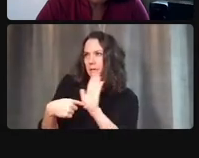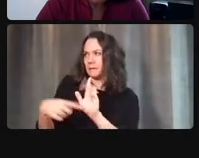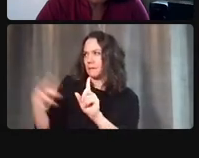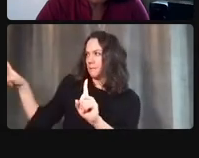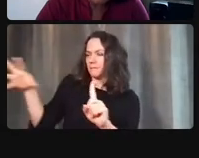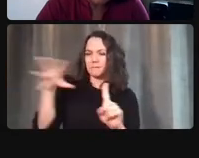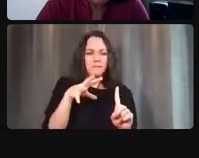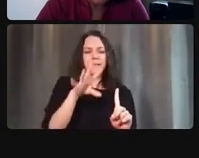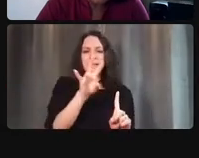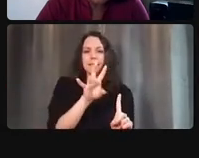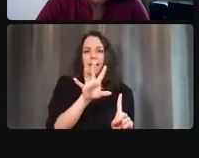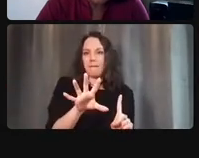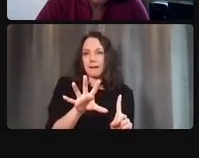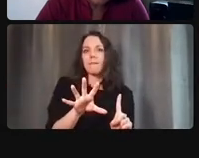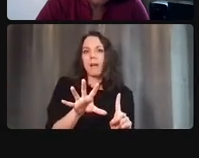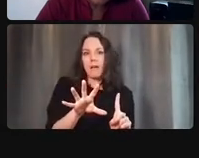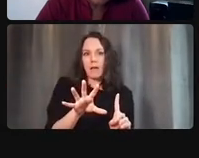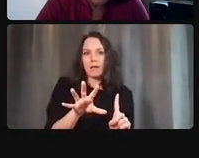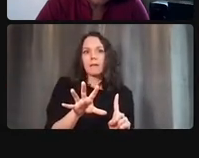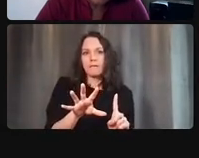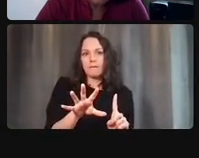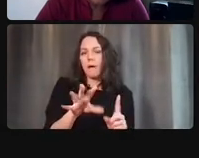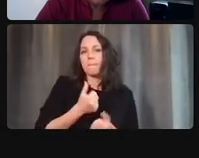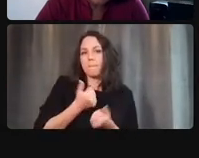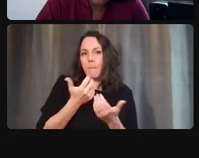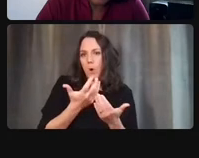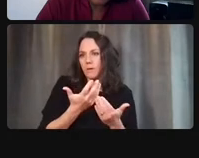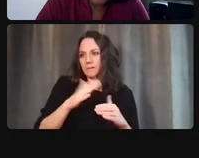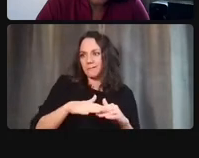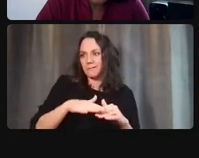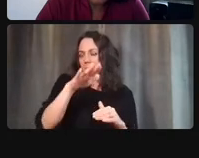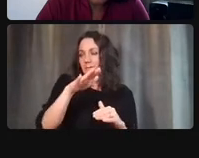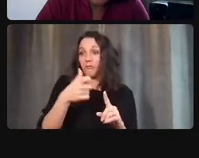poets from Philadelphia and beyond since Trapeta started it in January 2021.